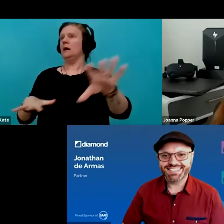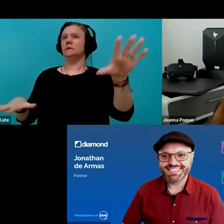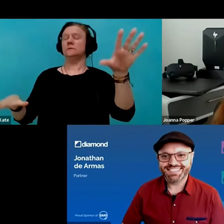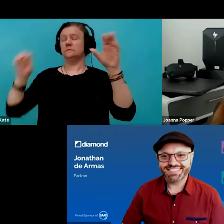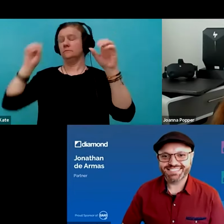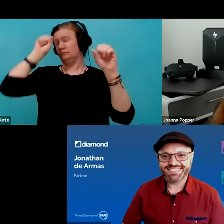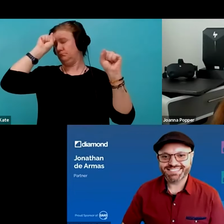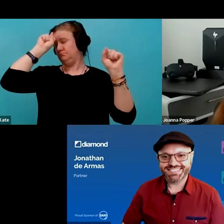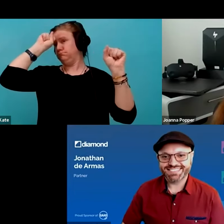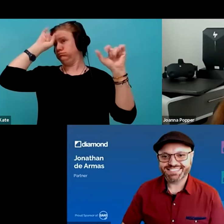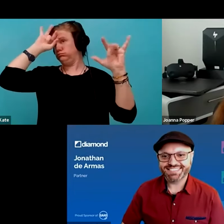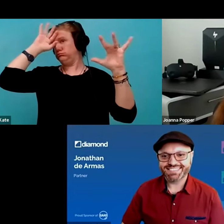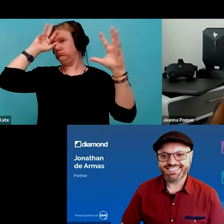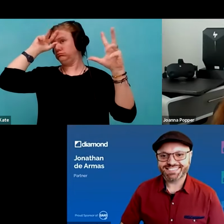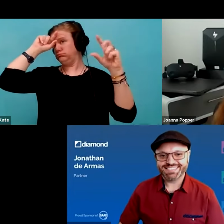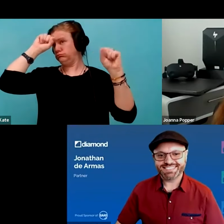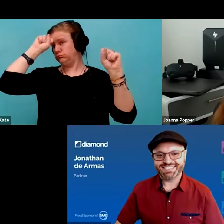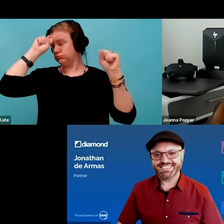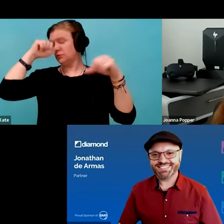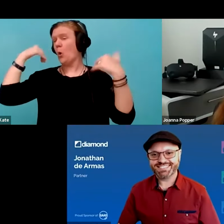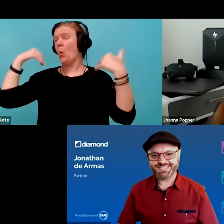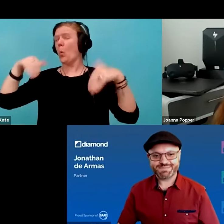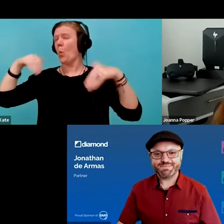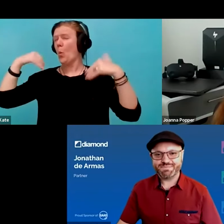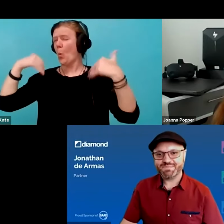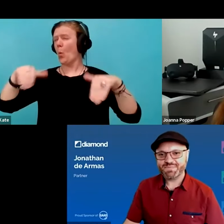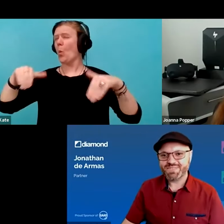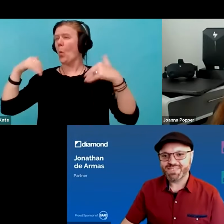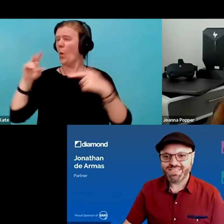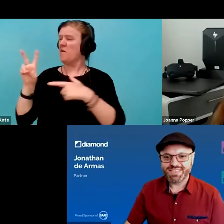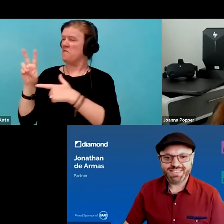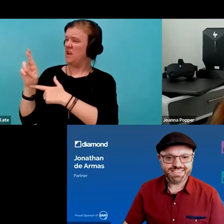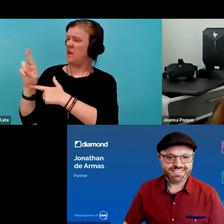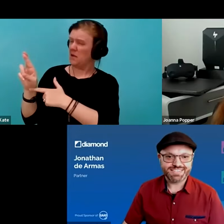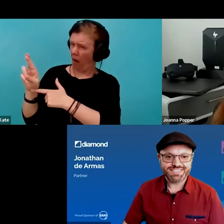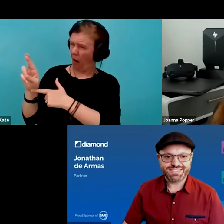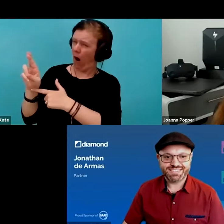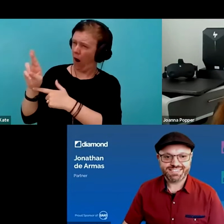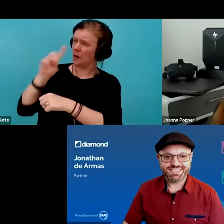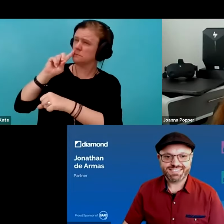explodes with what is coming and what's possible for for immersive technology